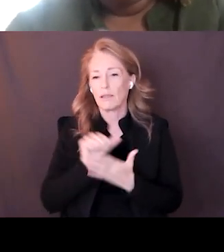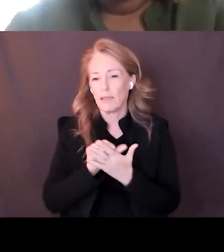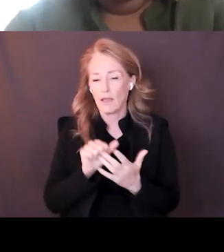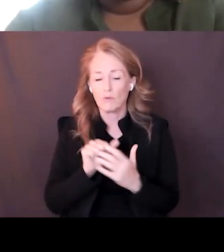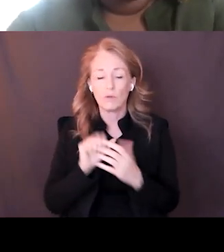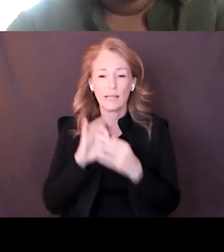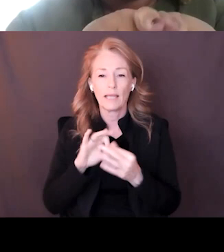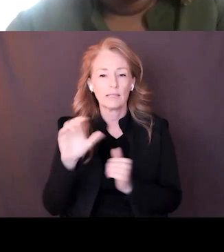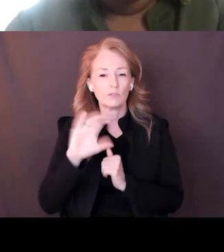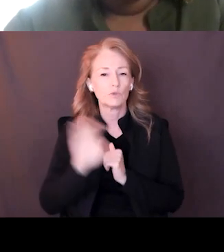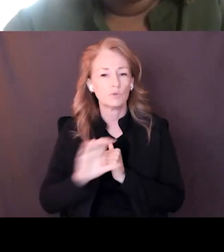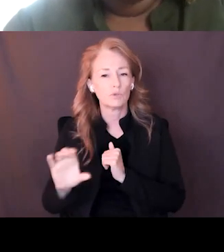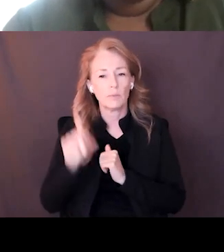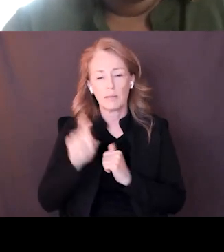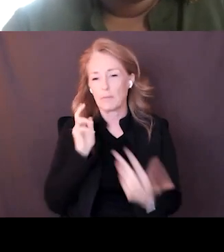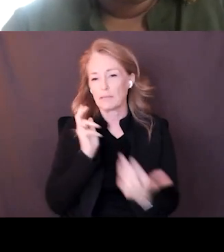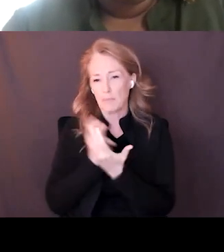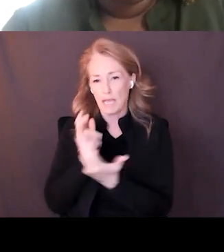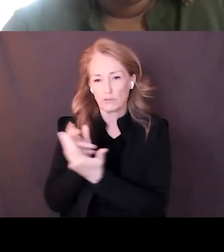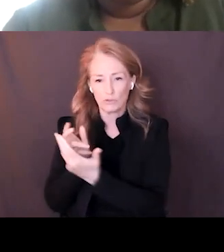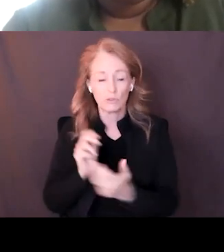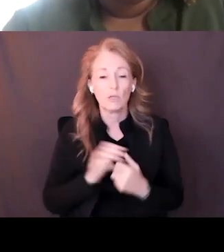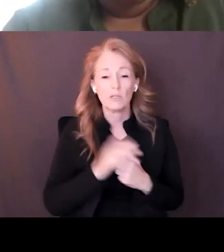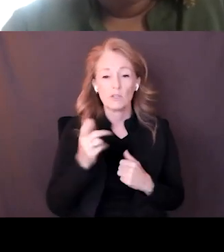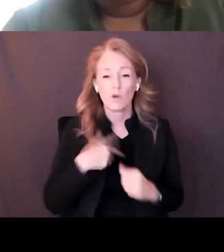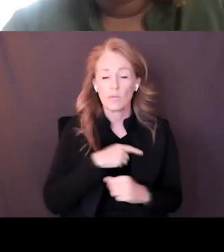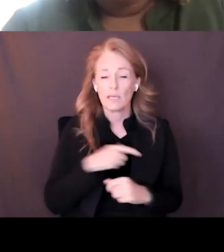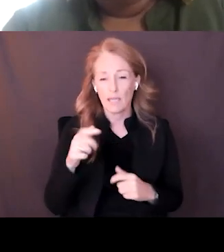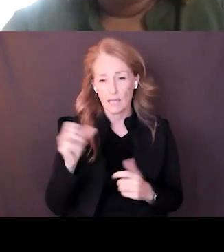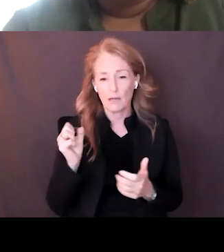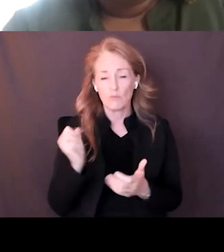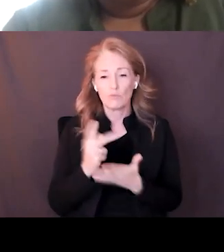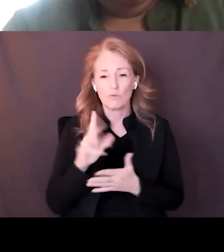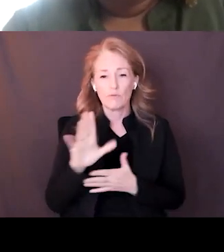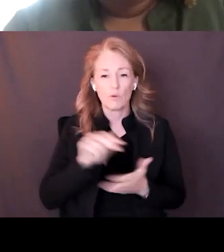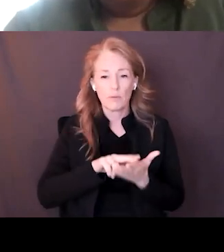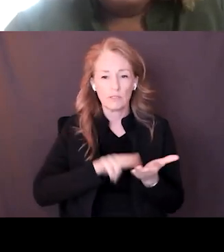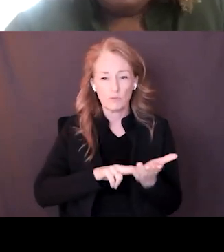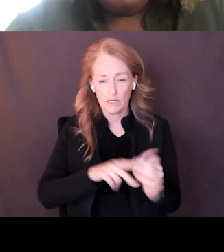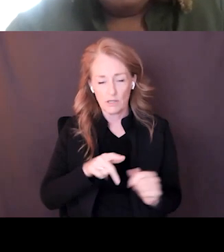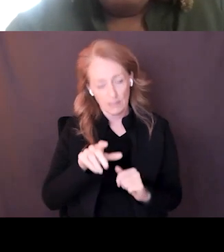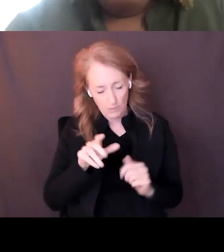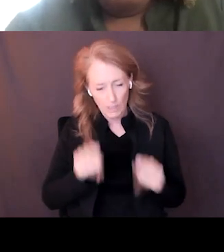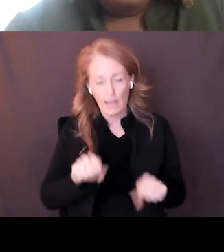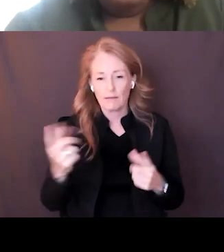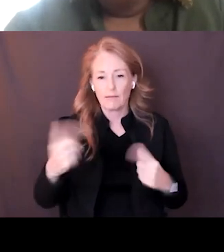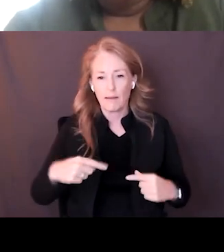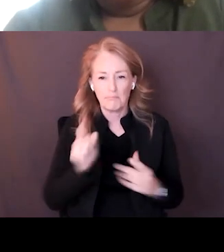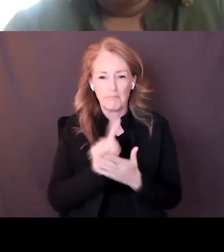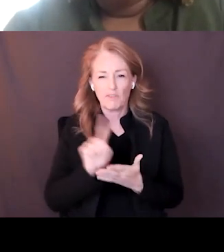IT HAS TO MATCH ONE ON ONE SO THAT WE CAN GET THE REGISTRATION APPROVED AND YOU CAN BE HERE EVERY WEEK WITH US.